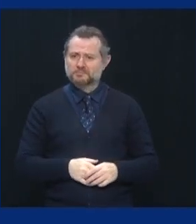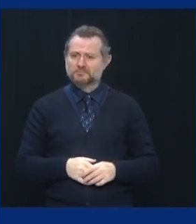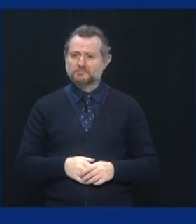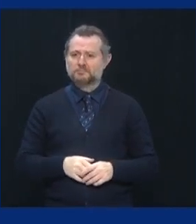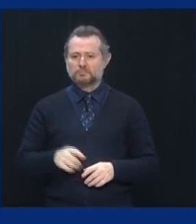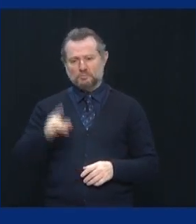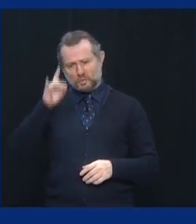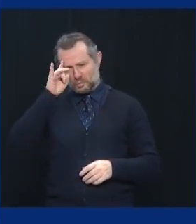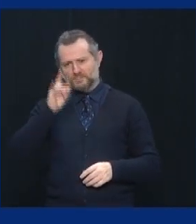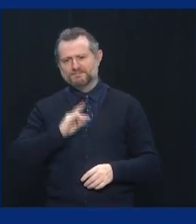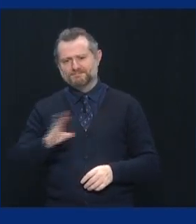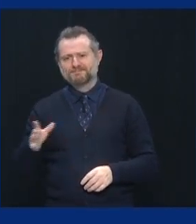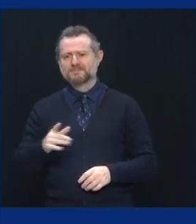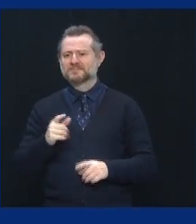COVID-19 WILL KILL YOU.